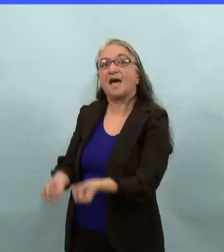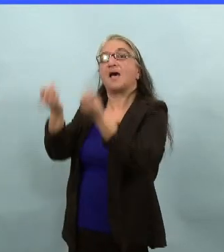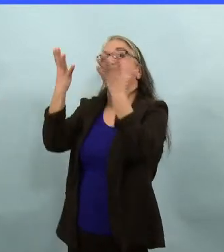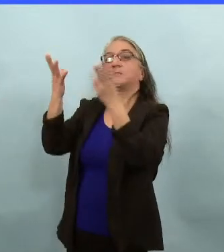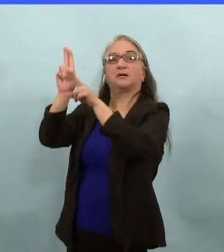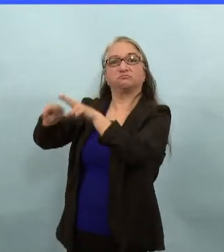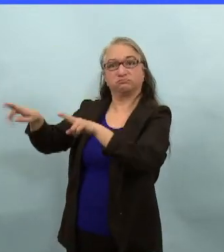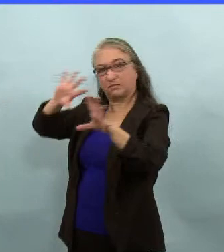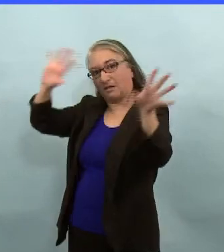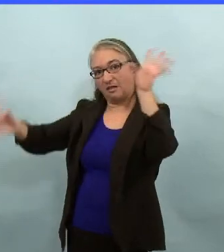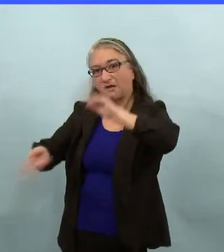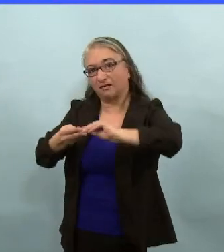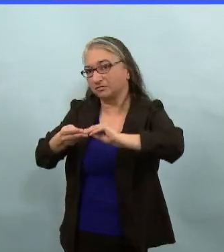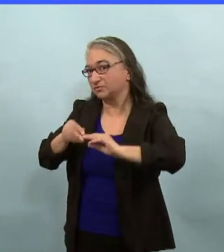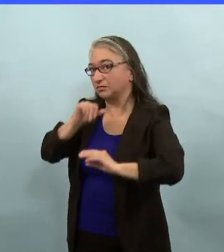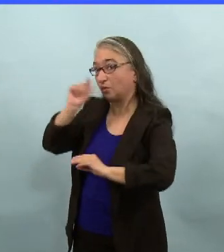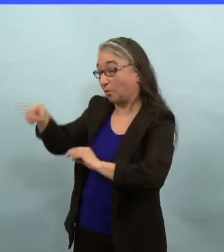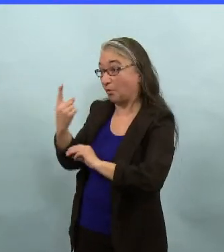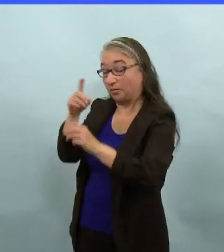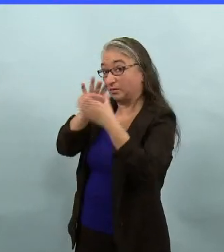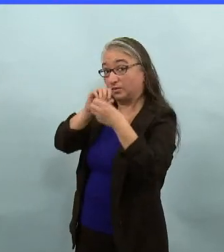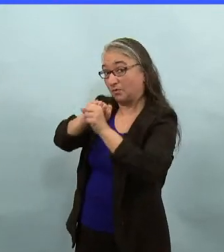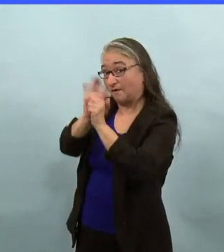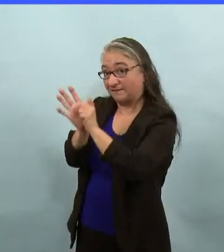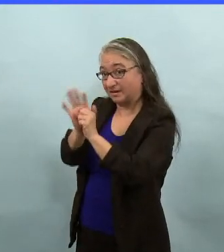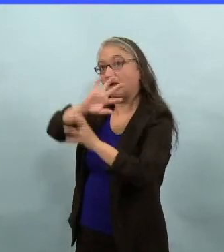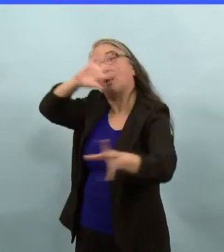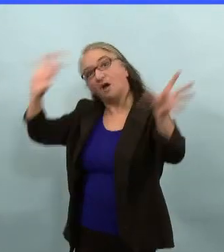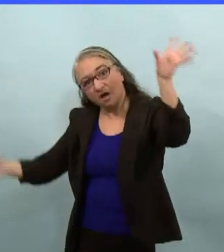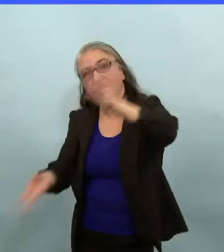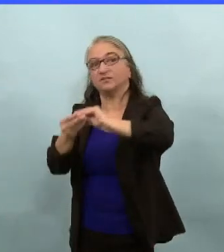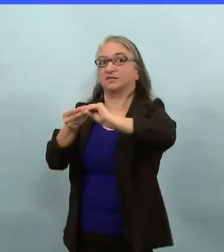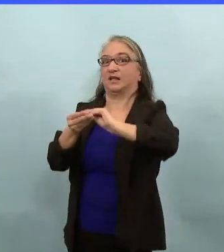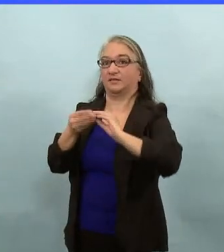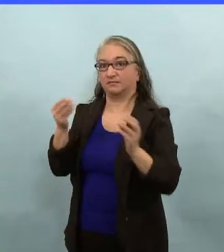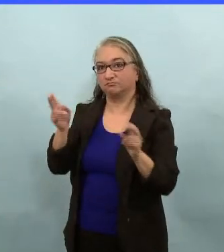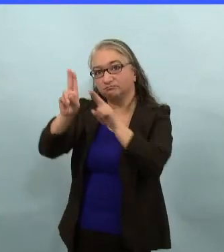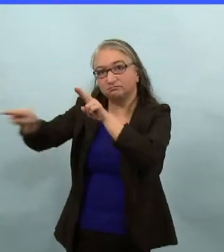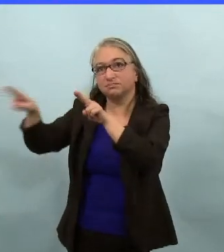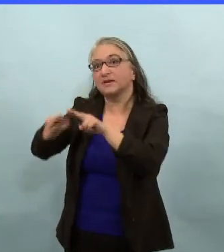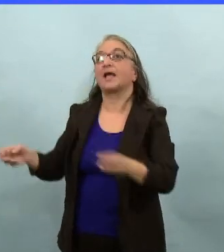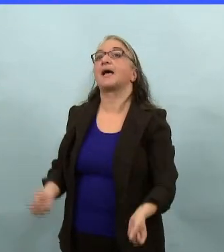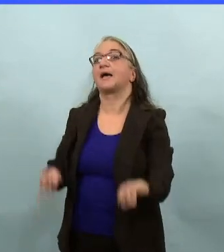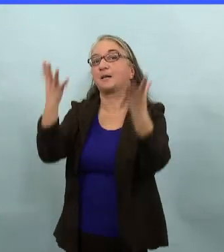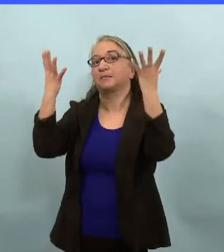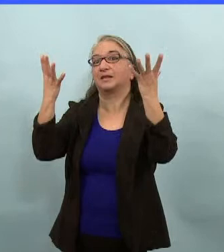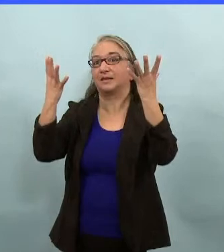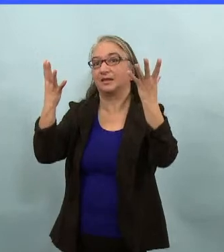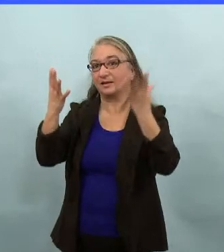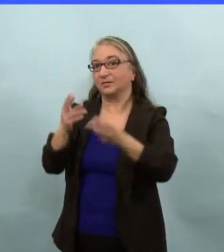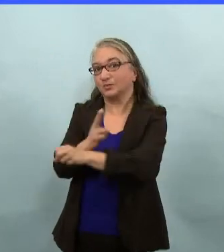right right occupancy for for for covid and non-kovid in medical beds and acute care hospitals